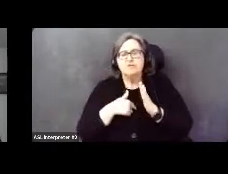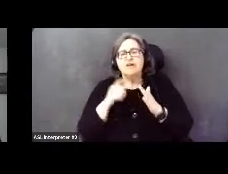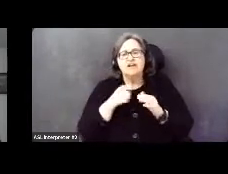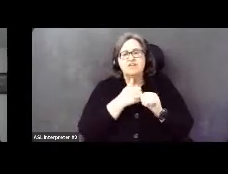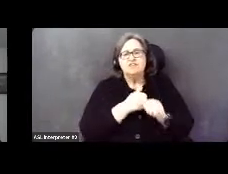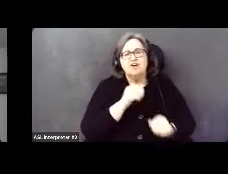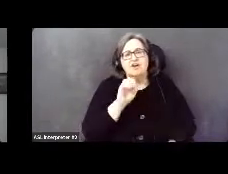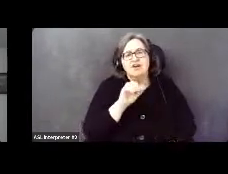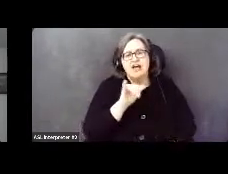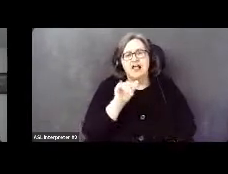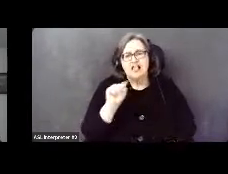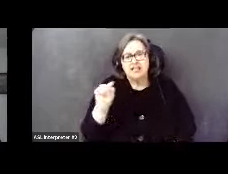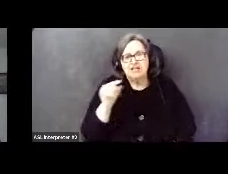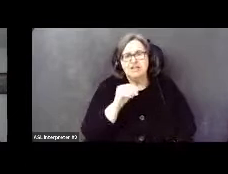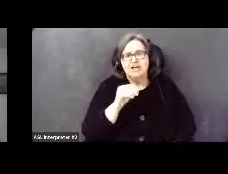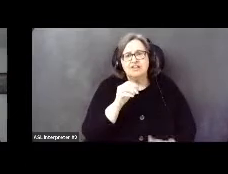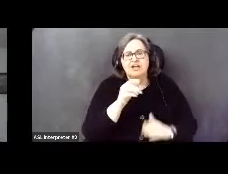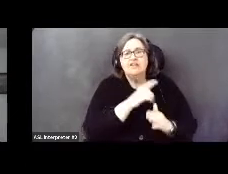Elliot told me we would have a law. It